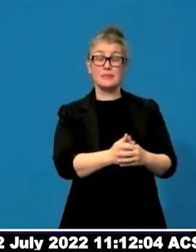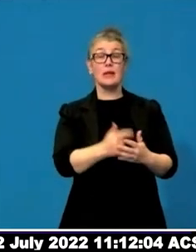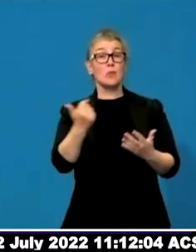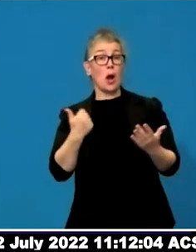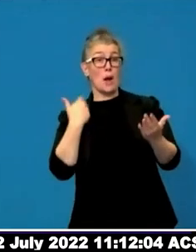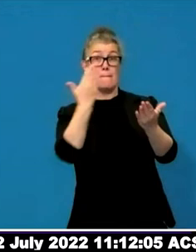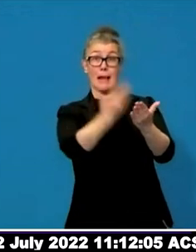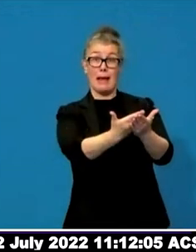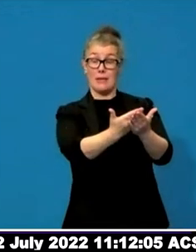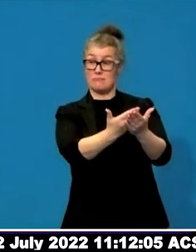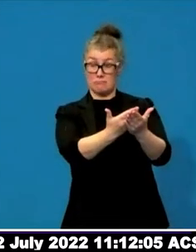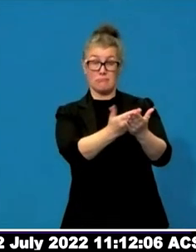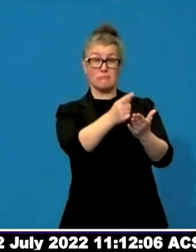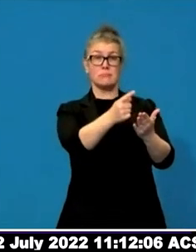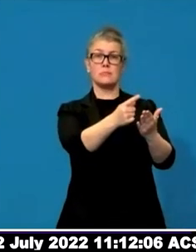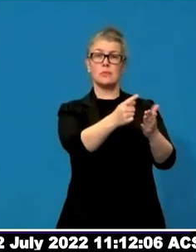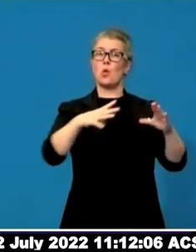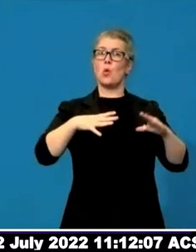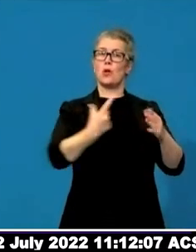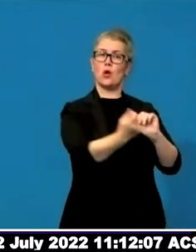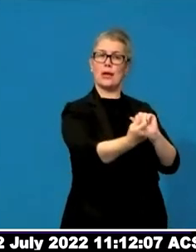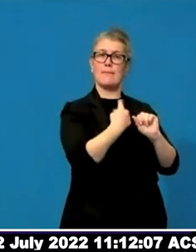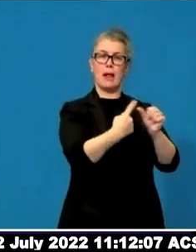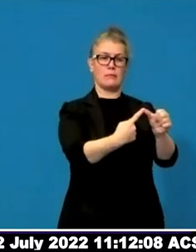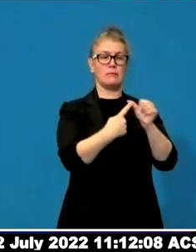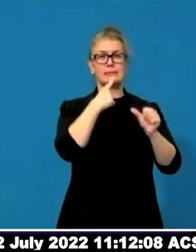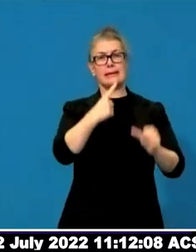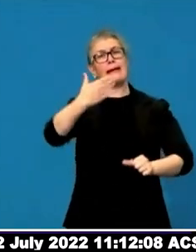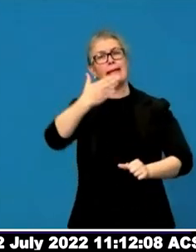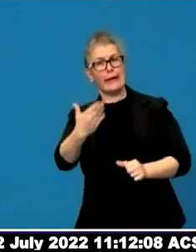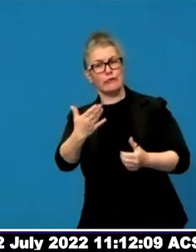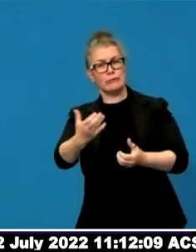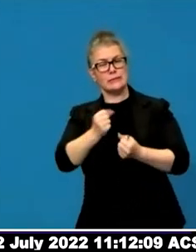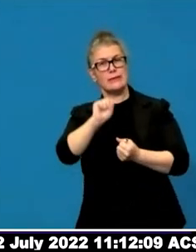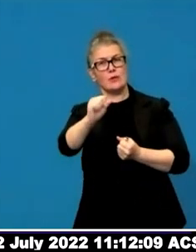We have received your complaint and it's complaint number XYZ",